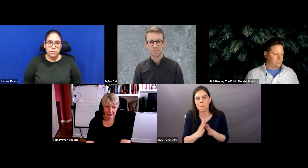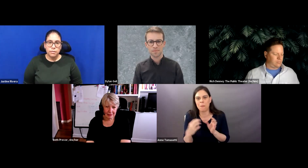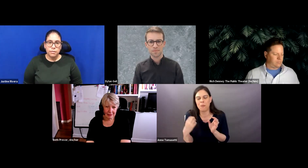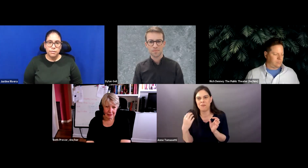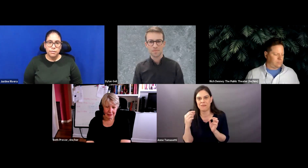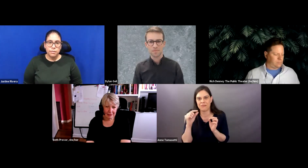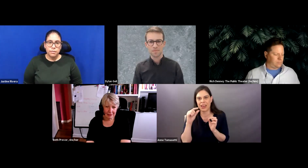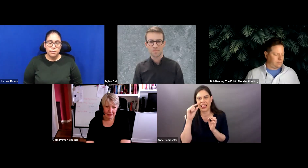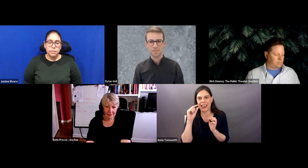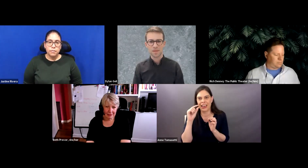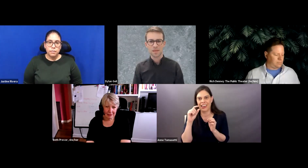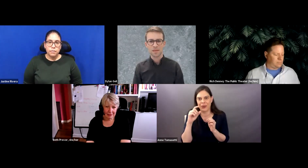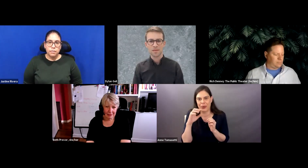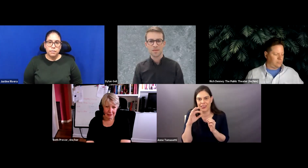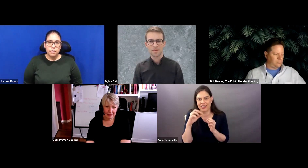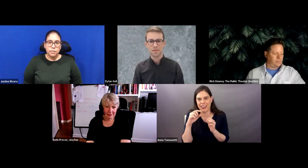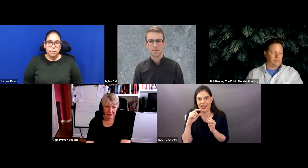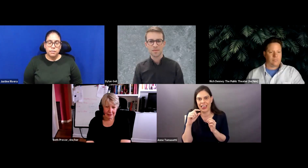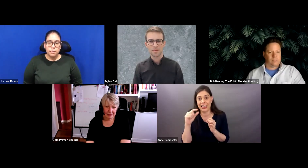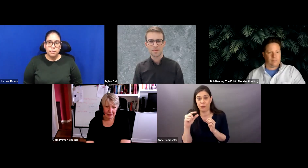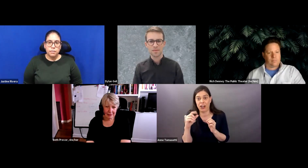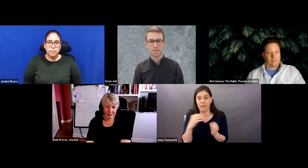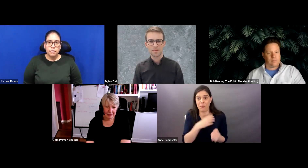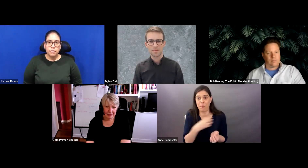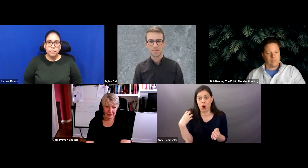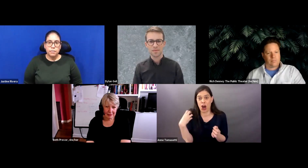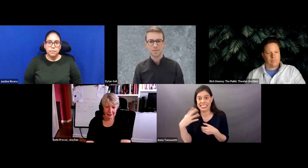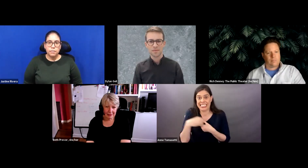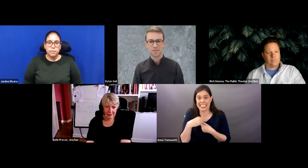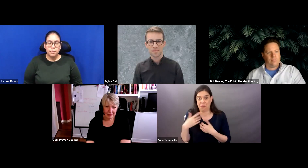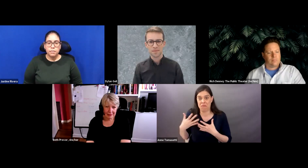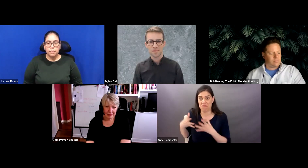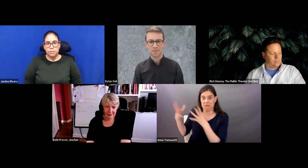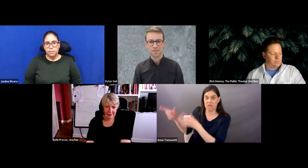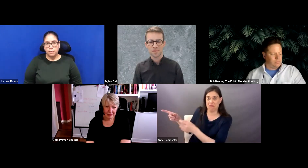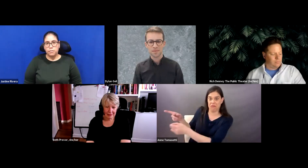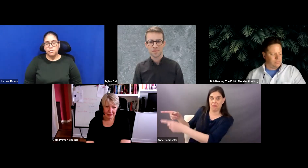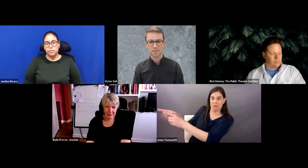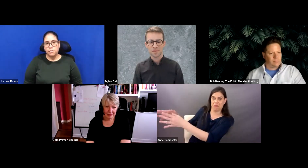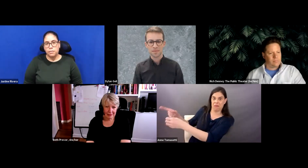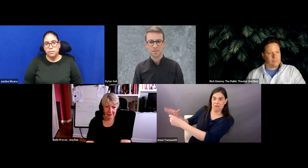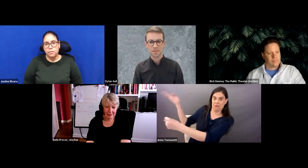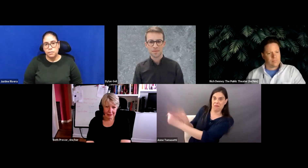moved his body, he he became a little bit of the boss when he